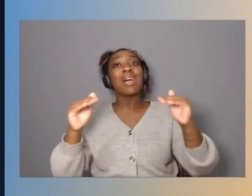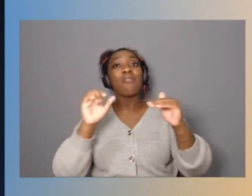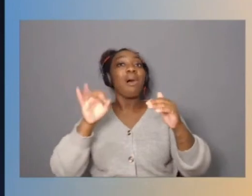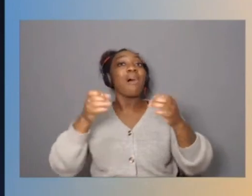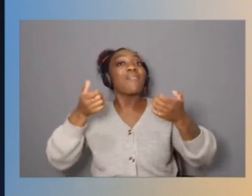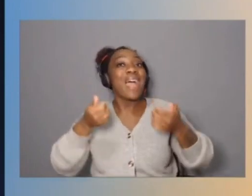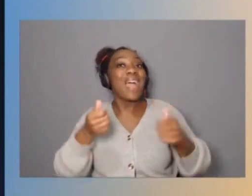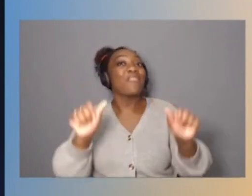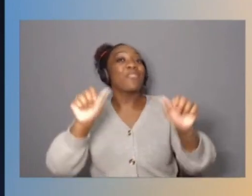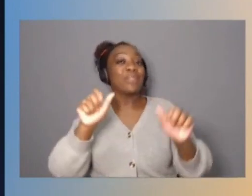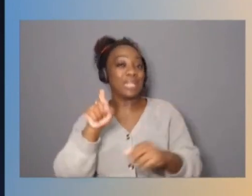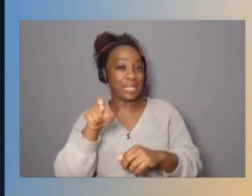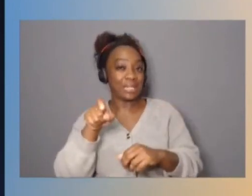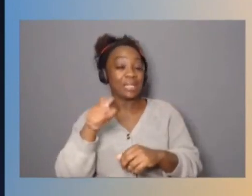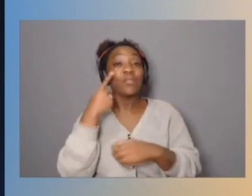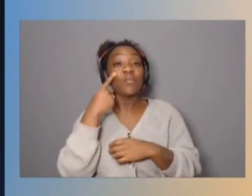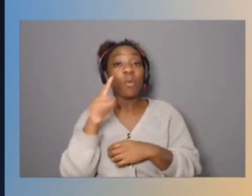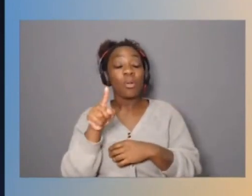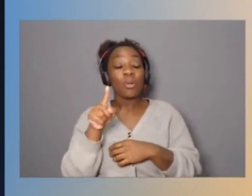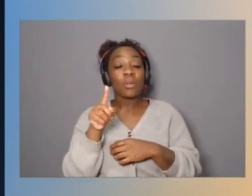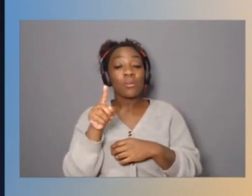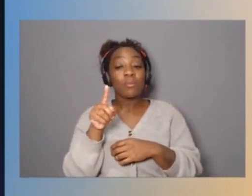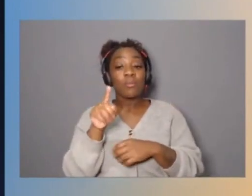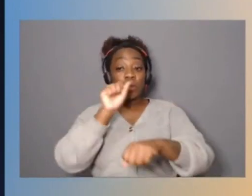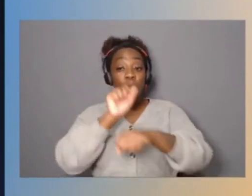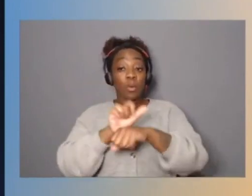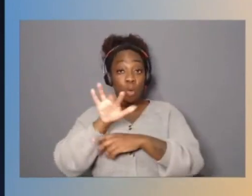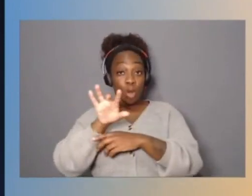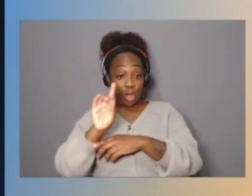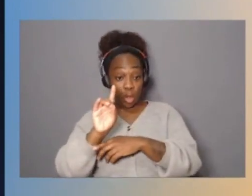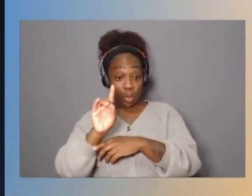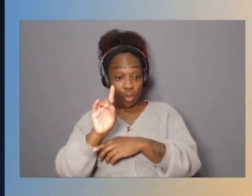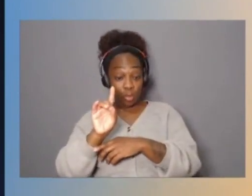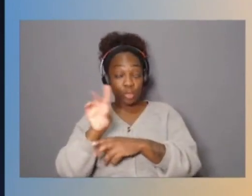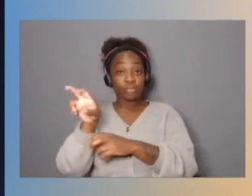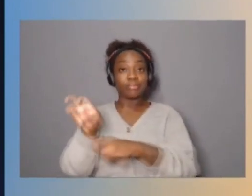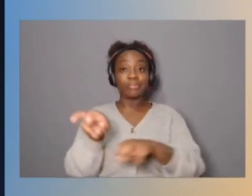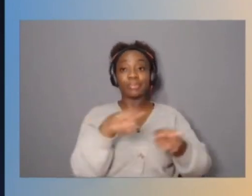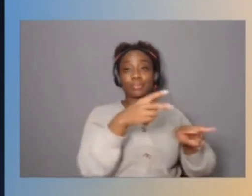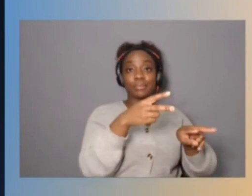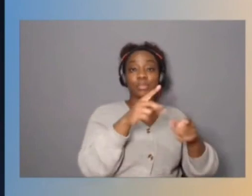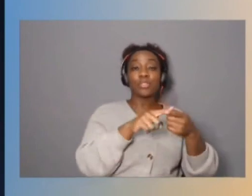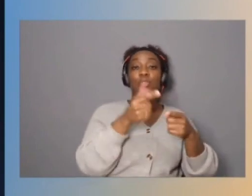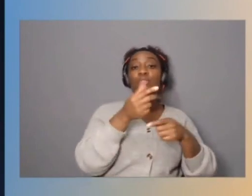to move the workload from the current instance type to a Graviton-based instance.